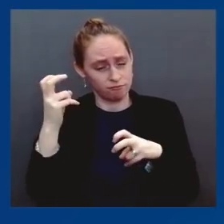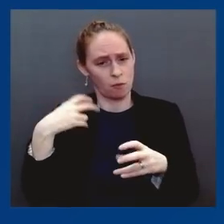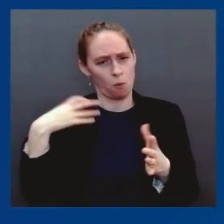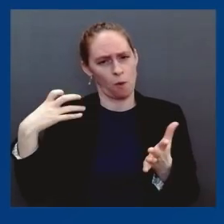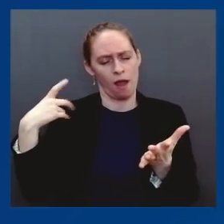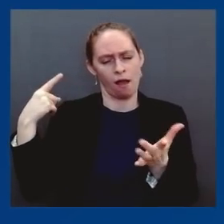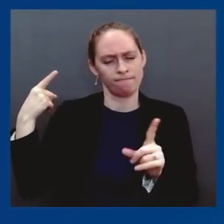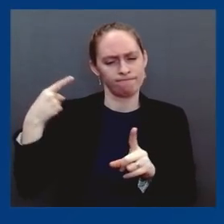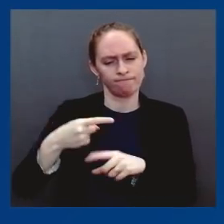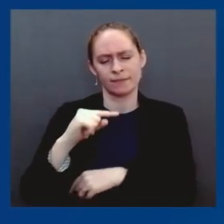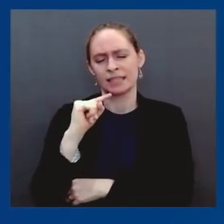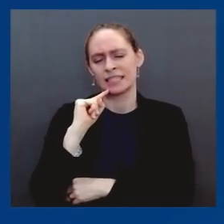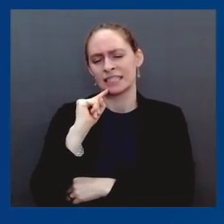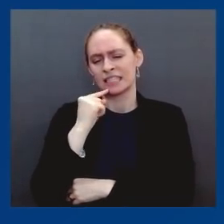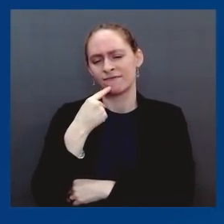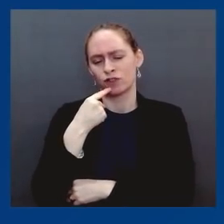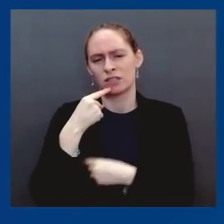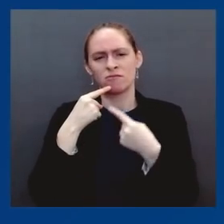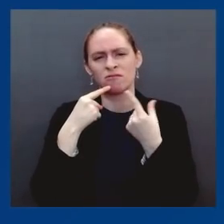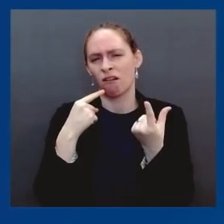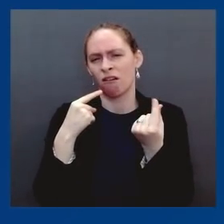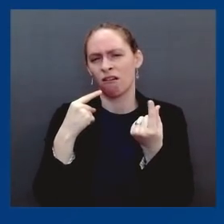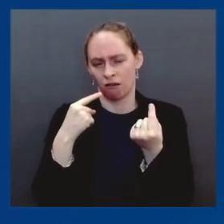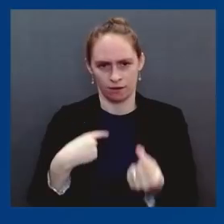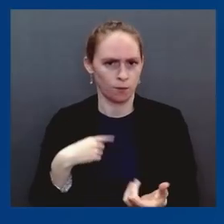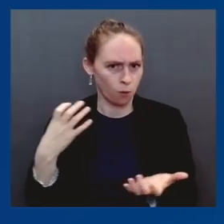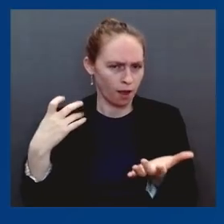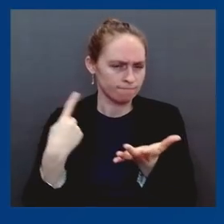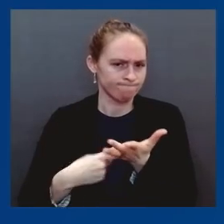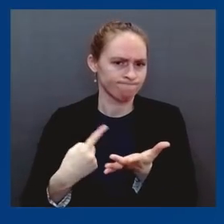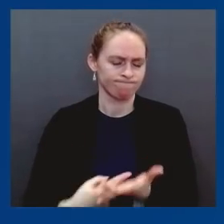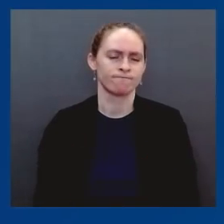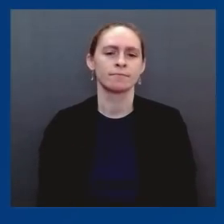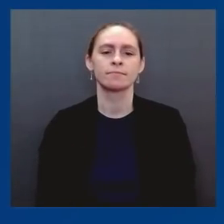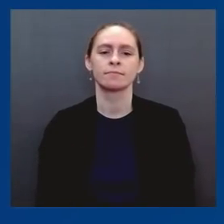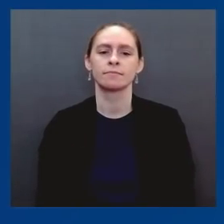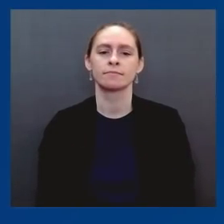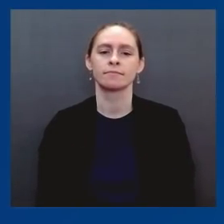and immune evasion. So, very briefly, we know now incontrovertibly